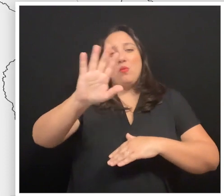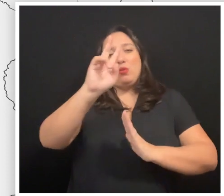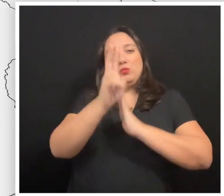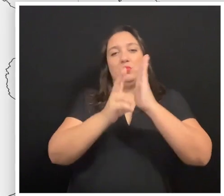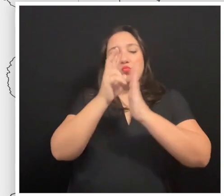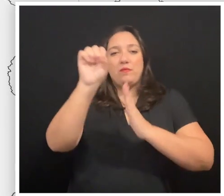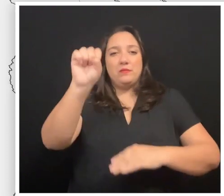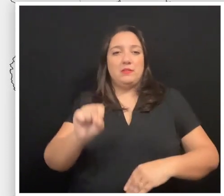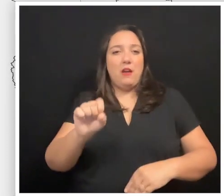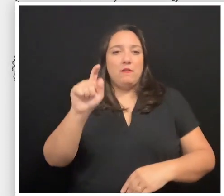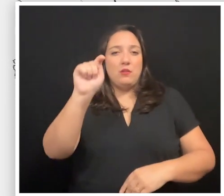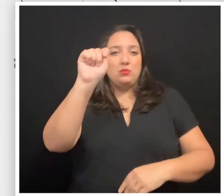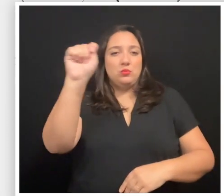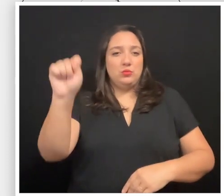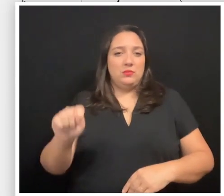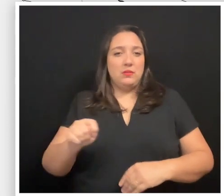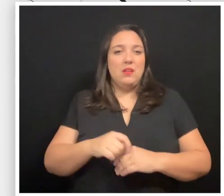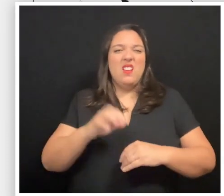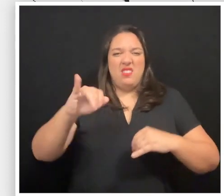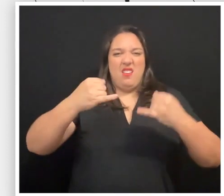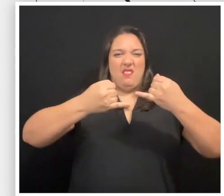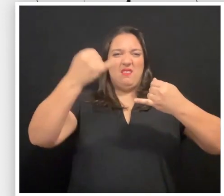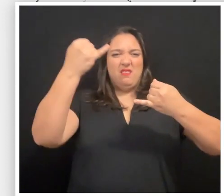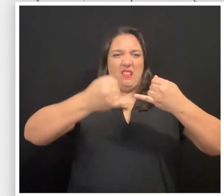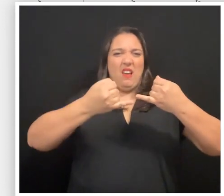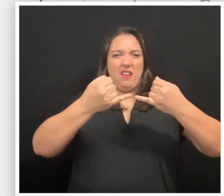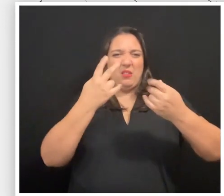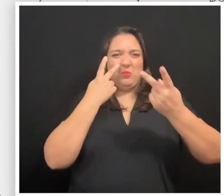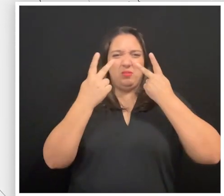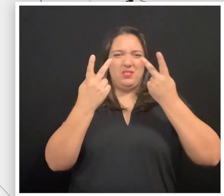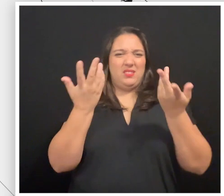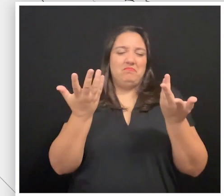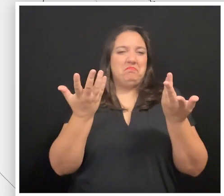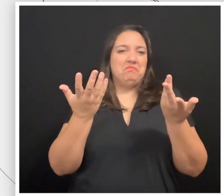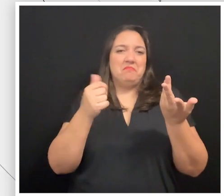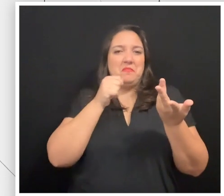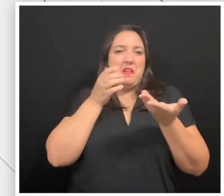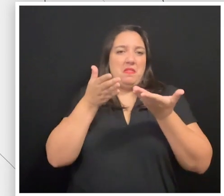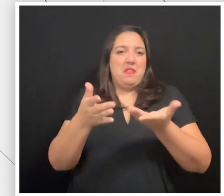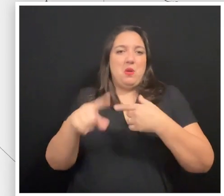The line that exists between the US and Mexico didn't exist when he was born.